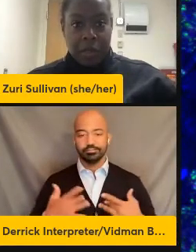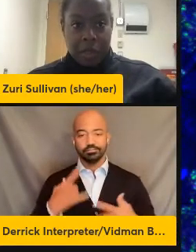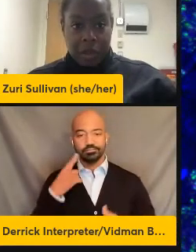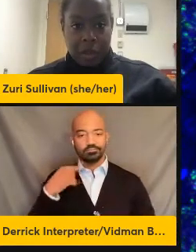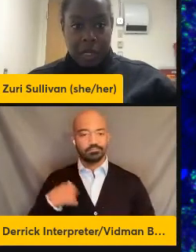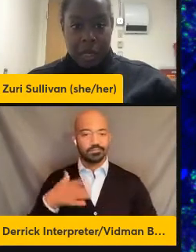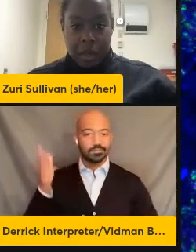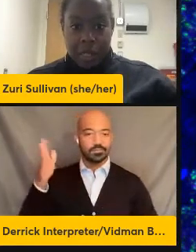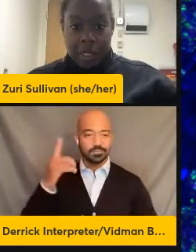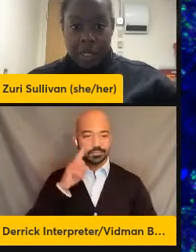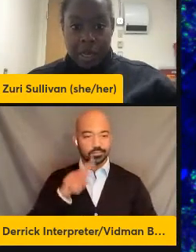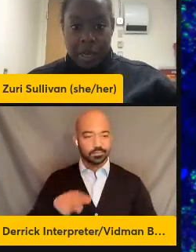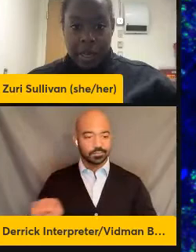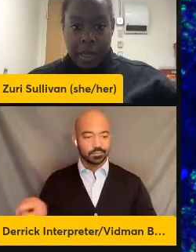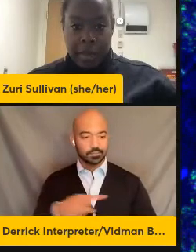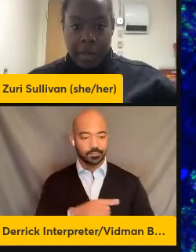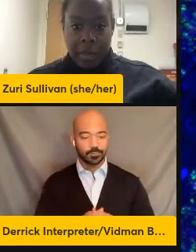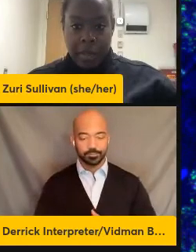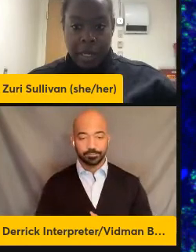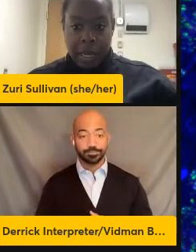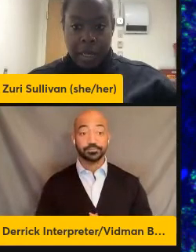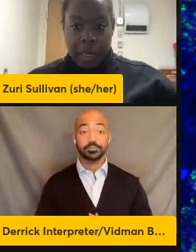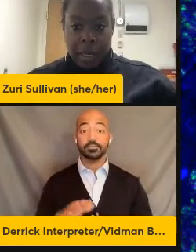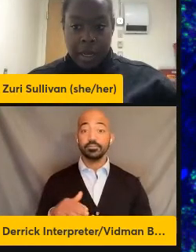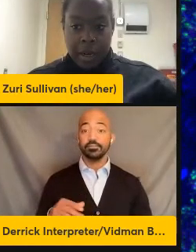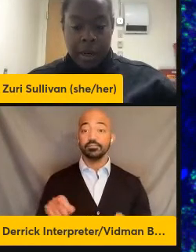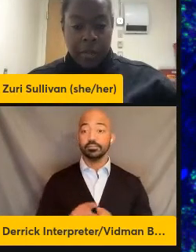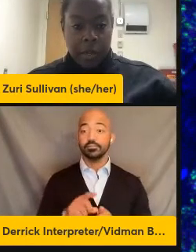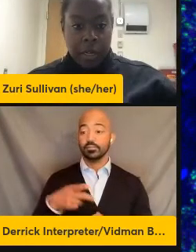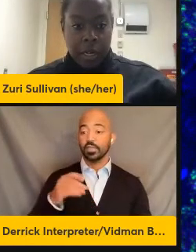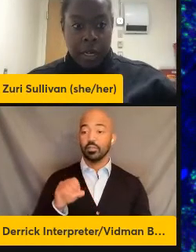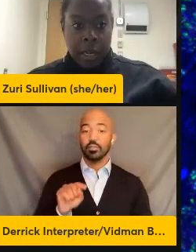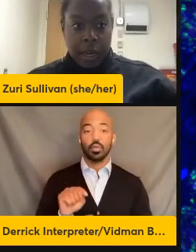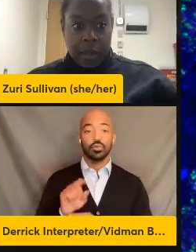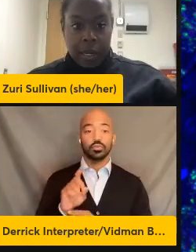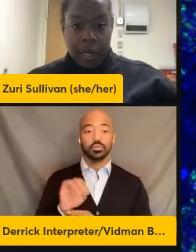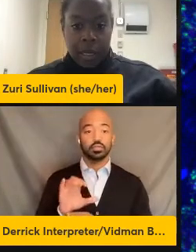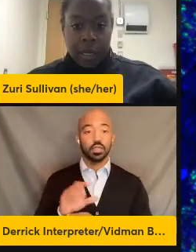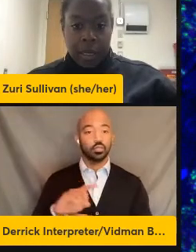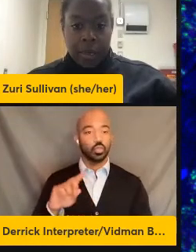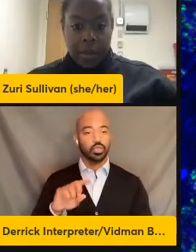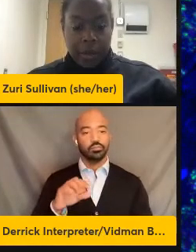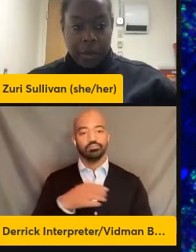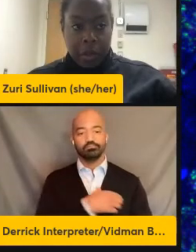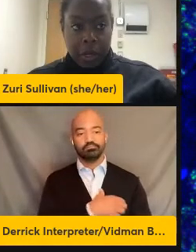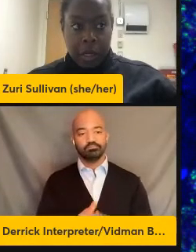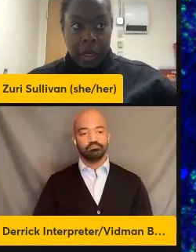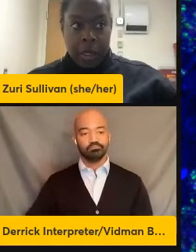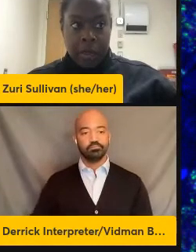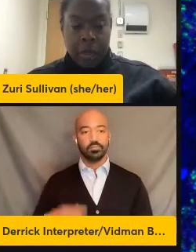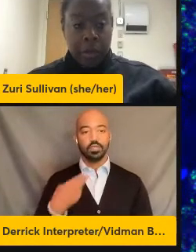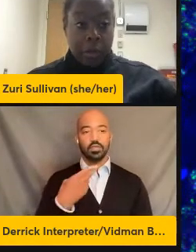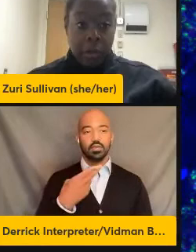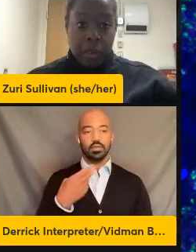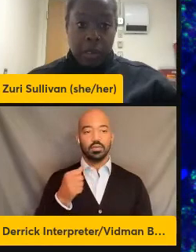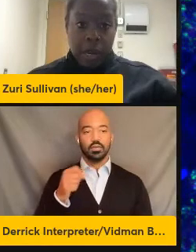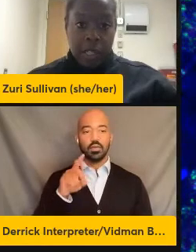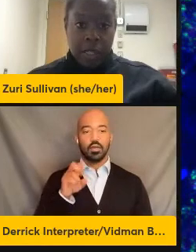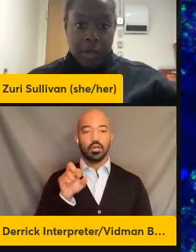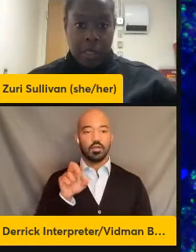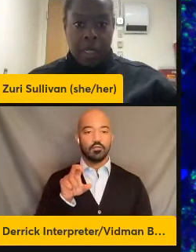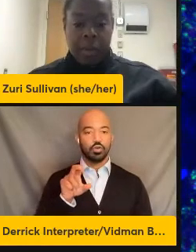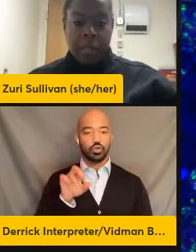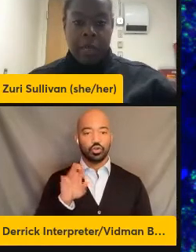So as I mentioned, I am a postdoc at Harvard. And I currently work on neuro immune interactions. But today I'm going to be